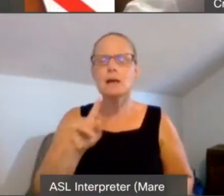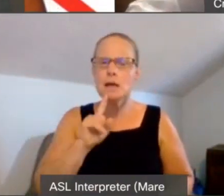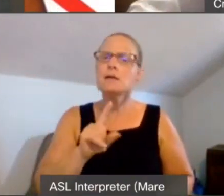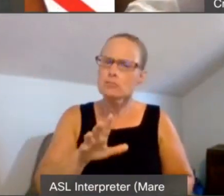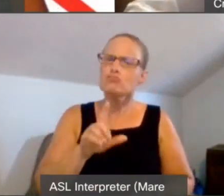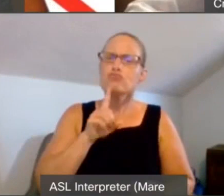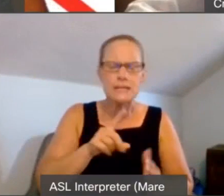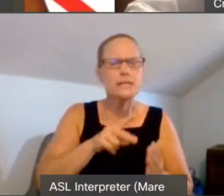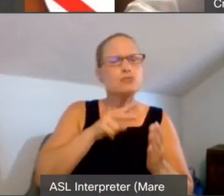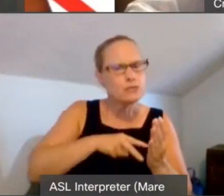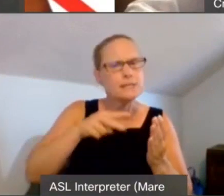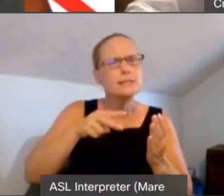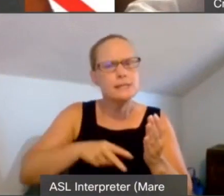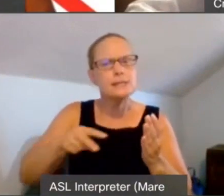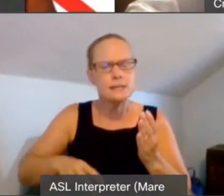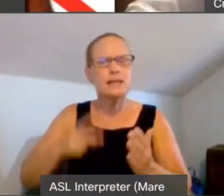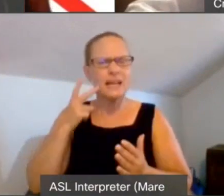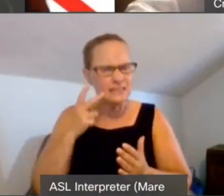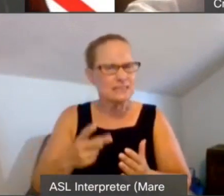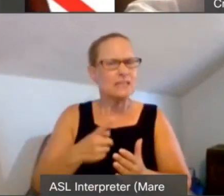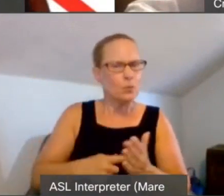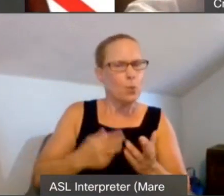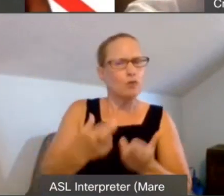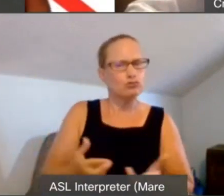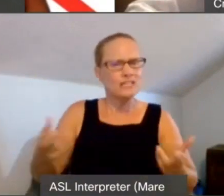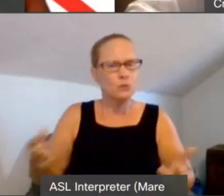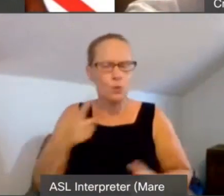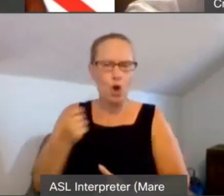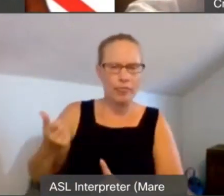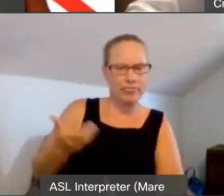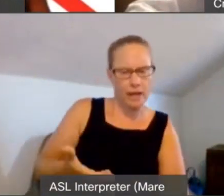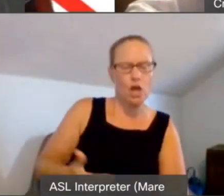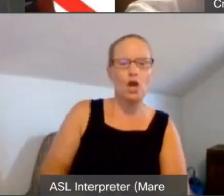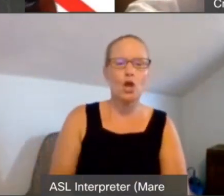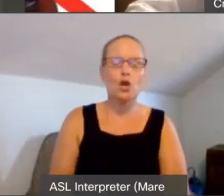that is is there. So I guess another question that came in earlier,